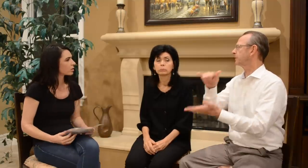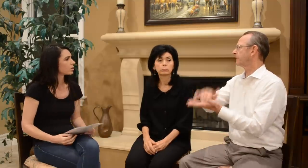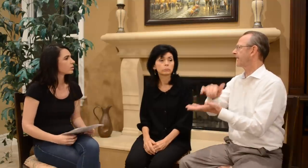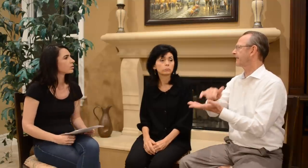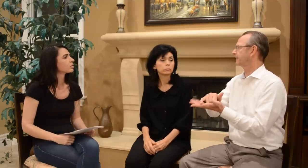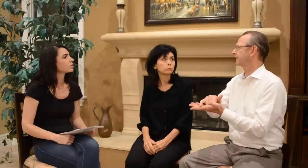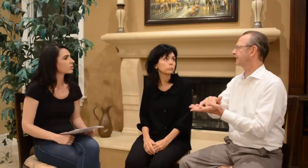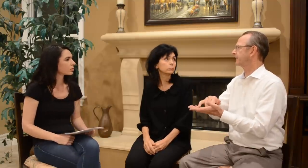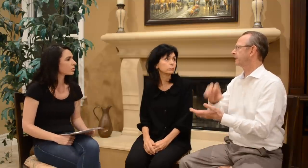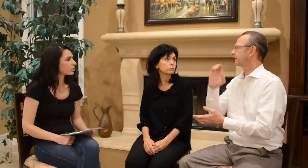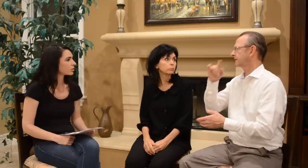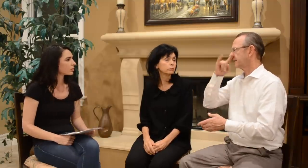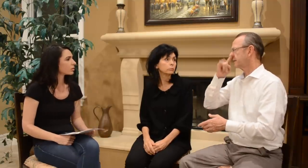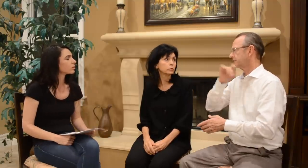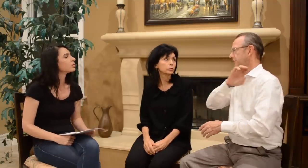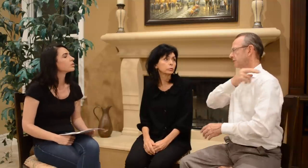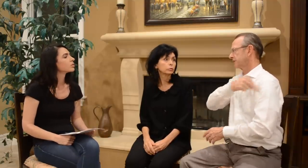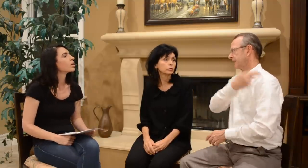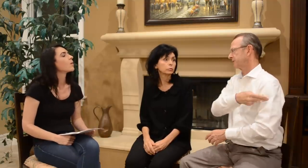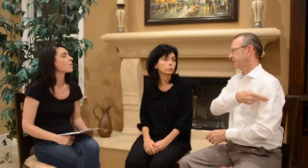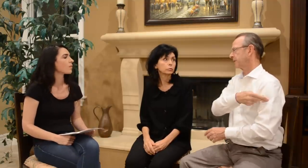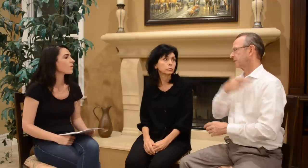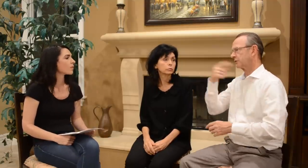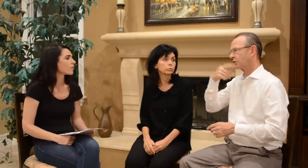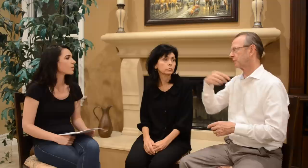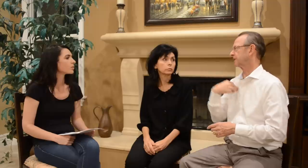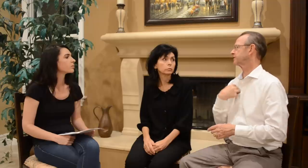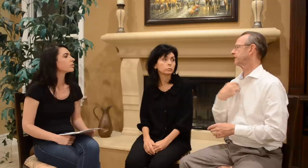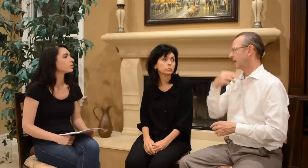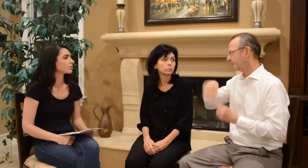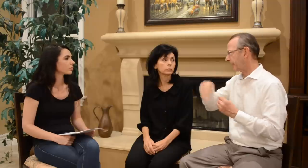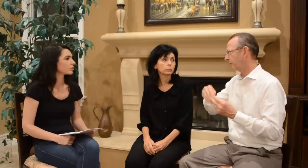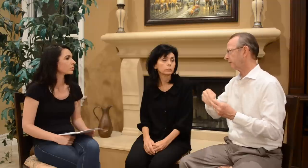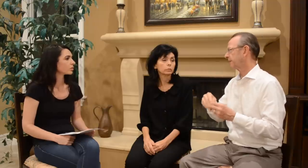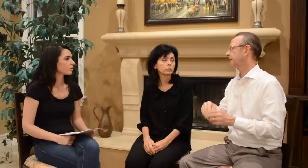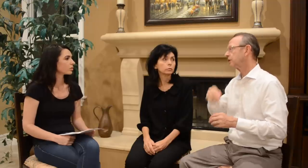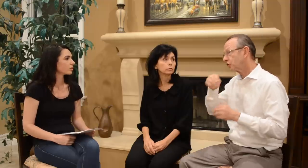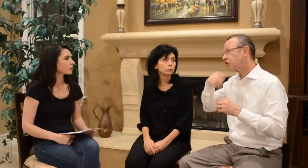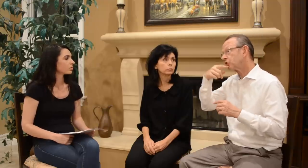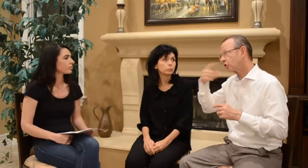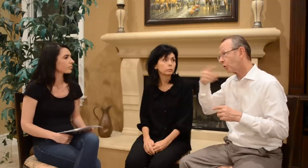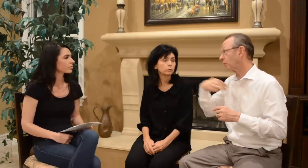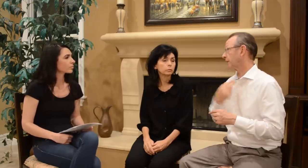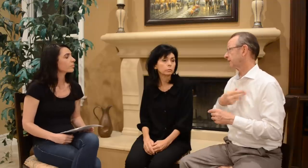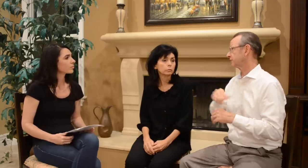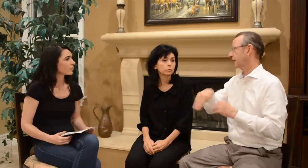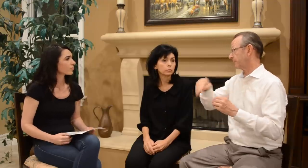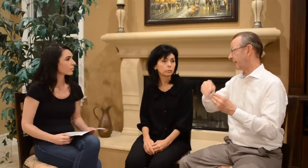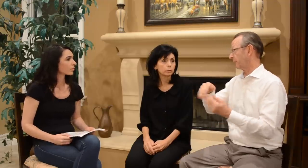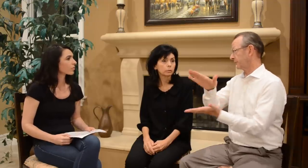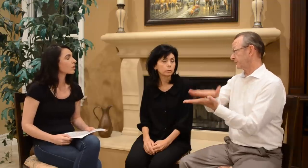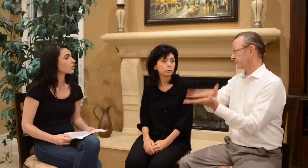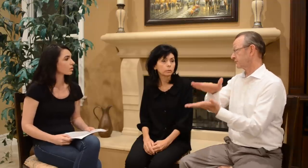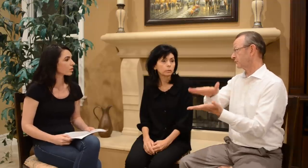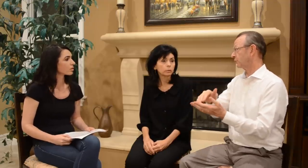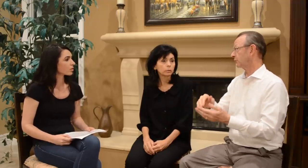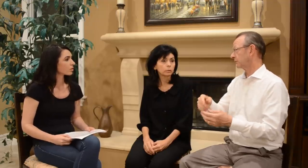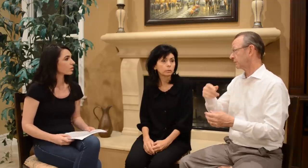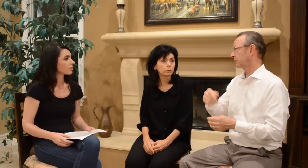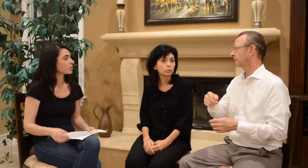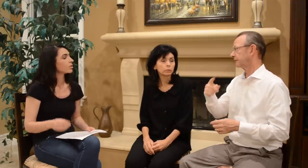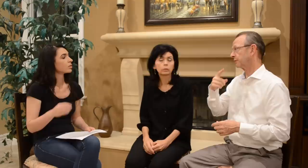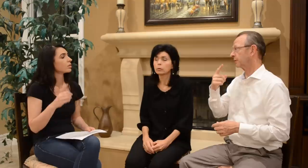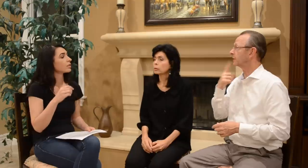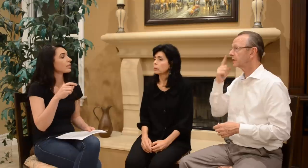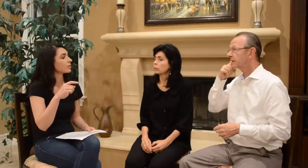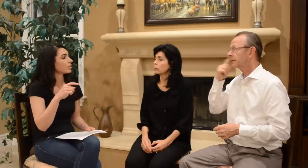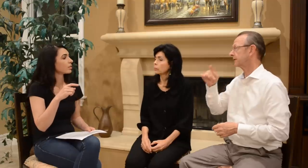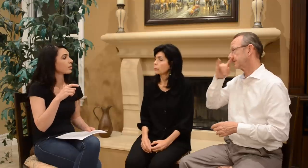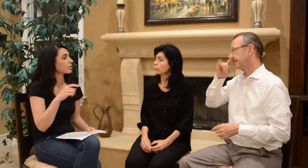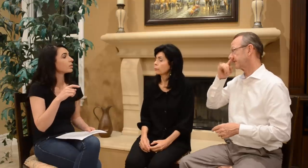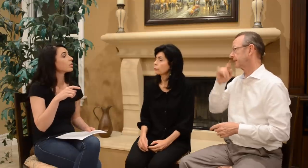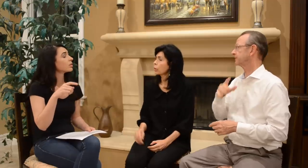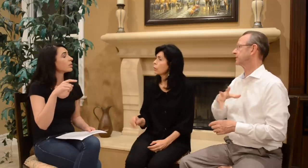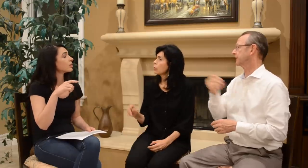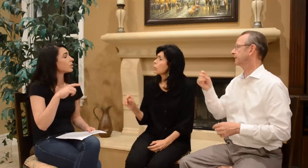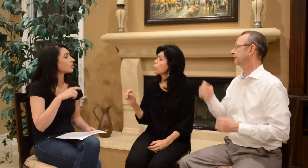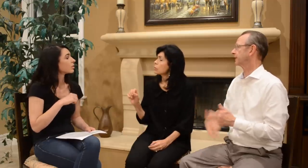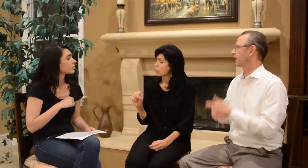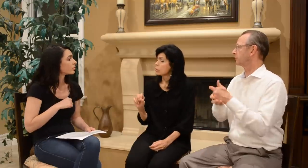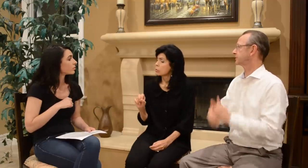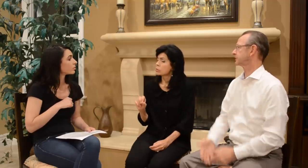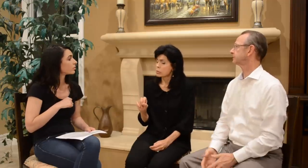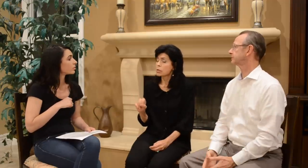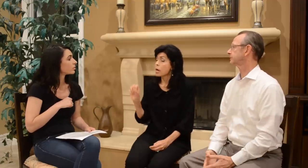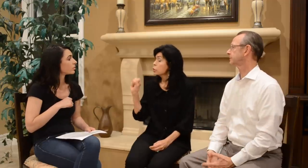The people at the Children’s Hospital told us about the school for deaf kids to help us.